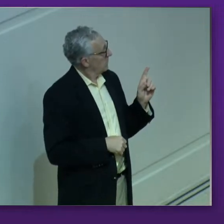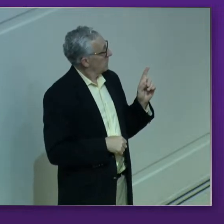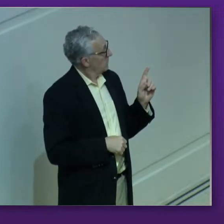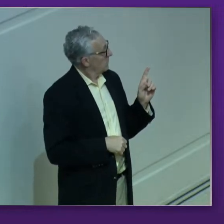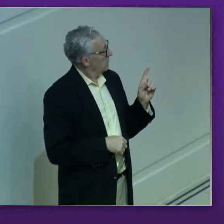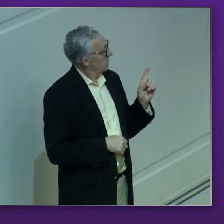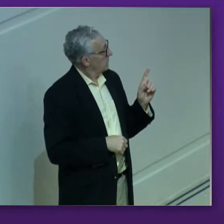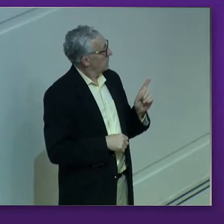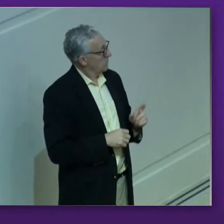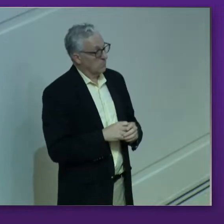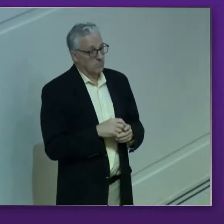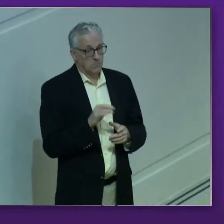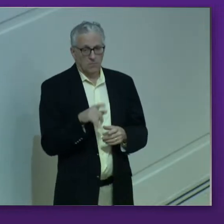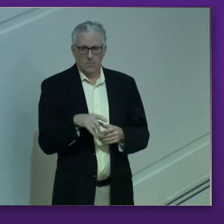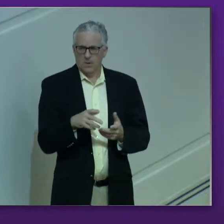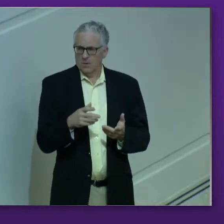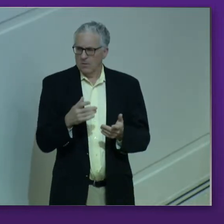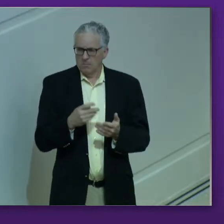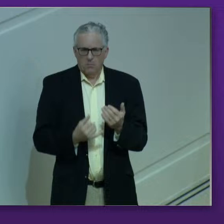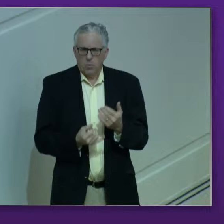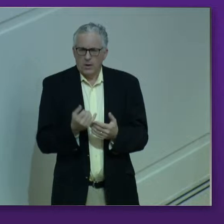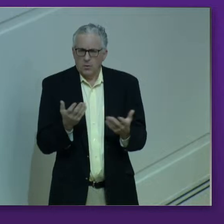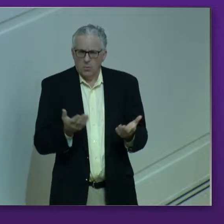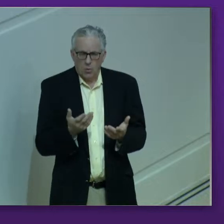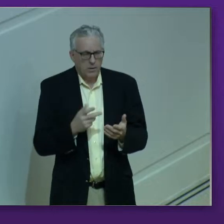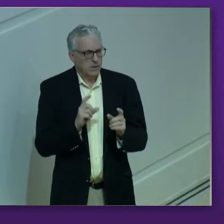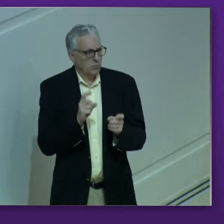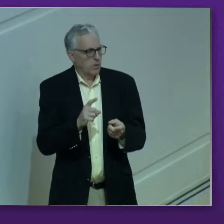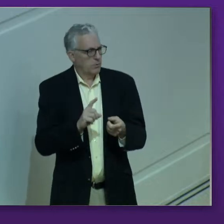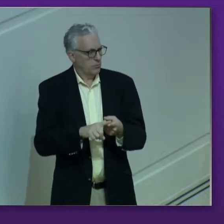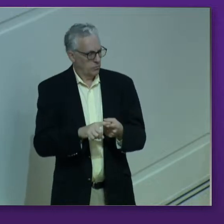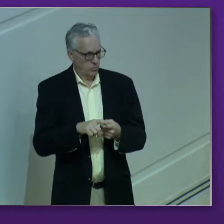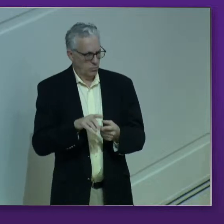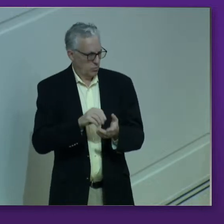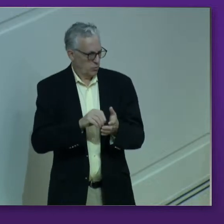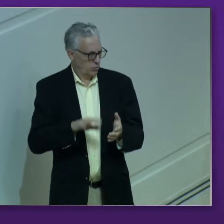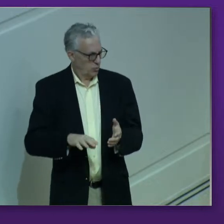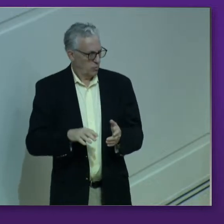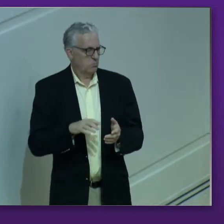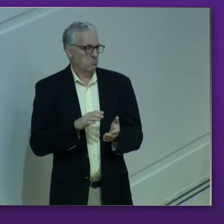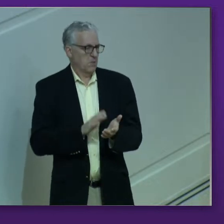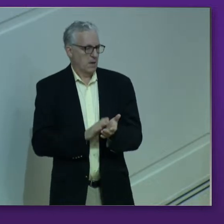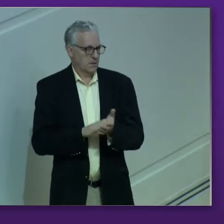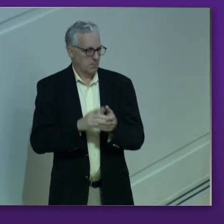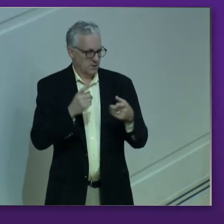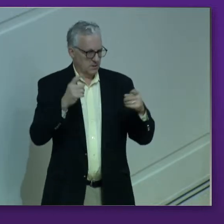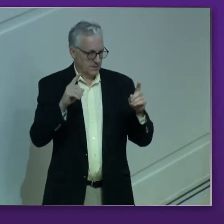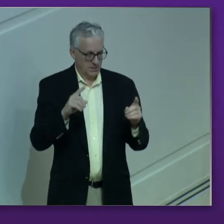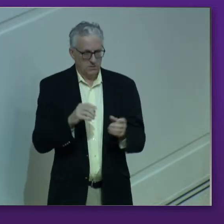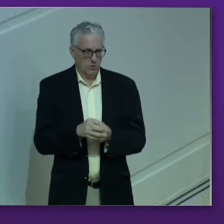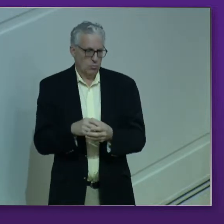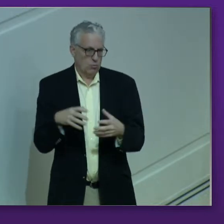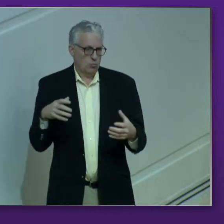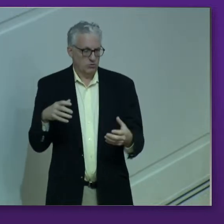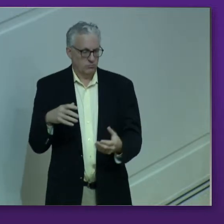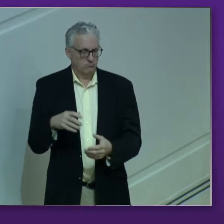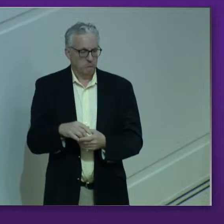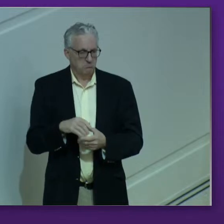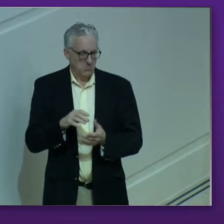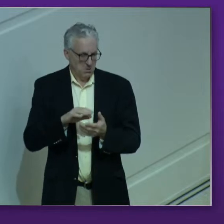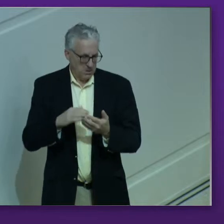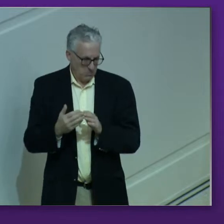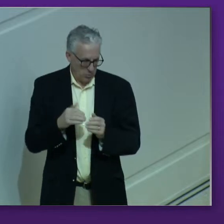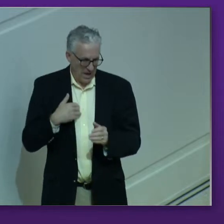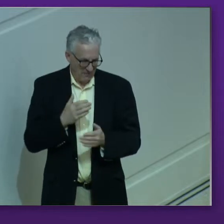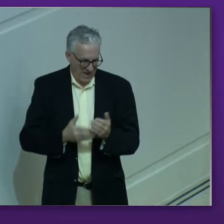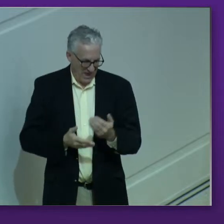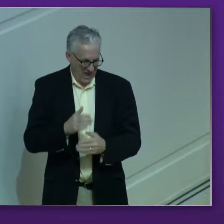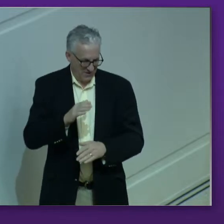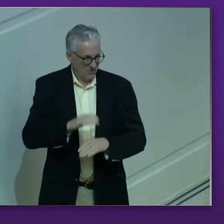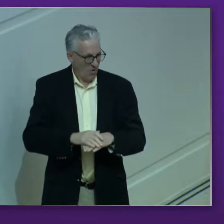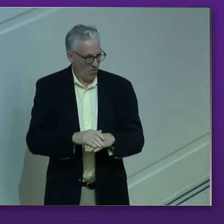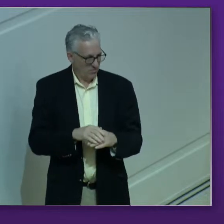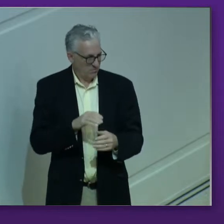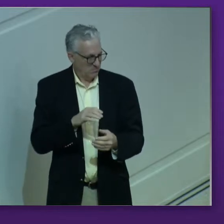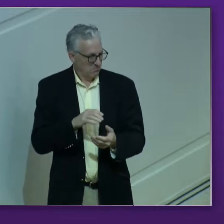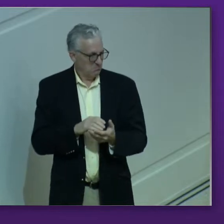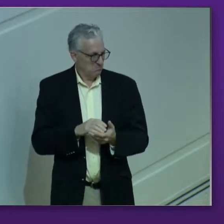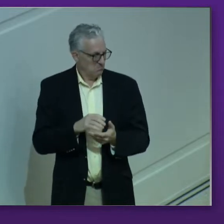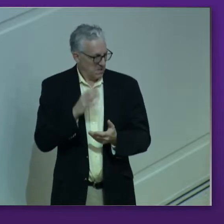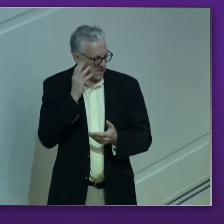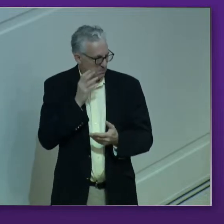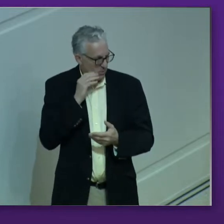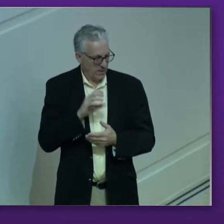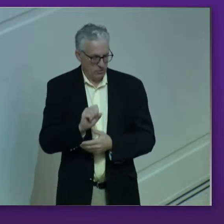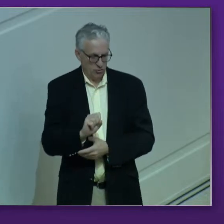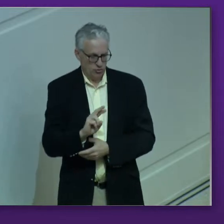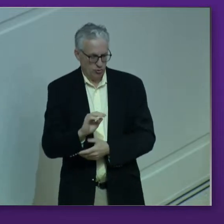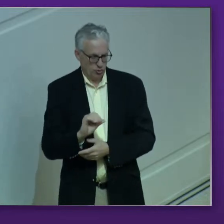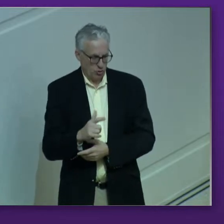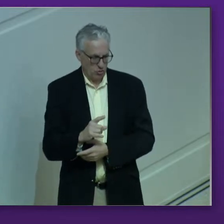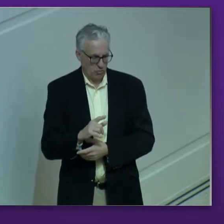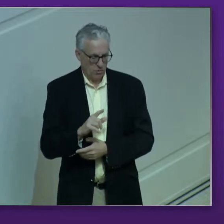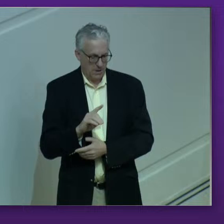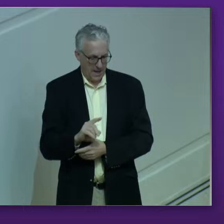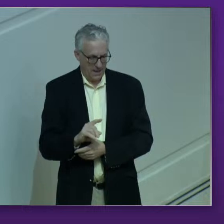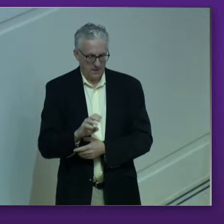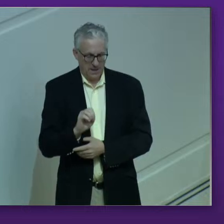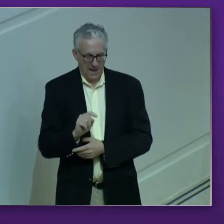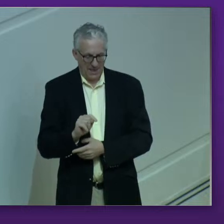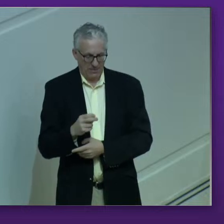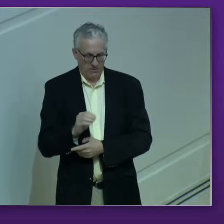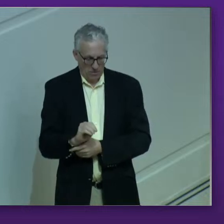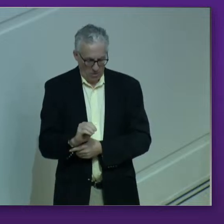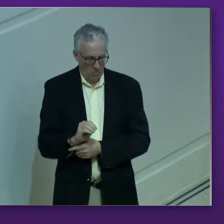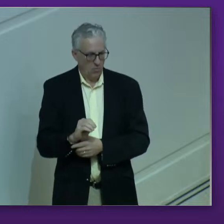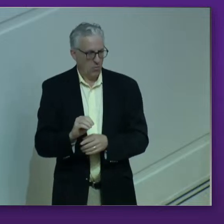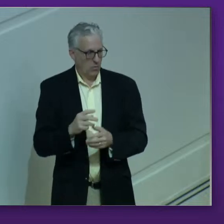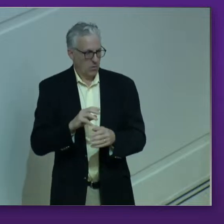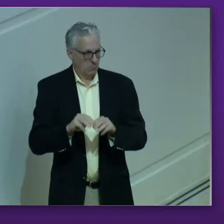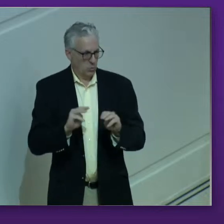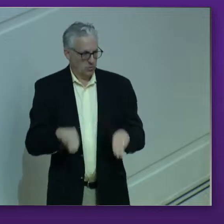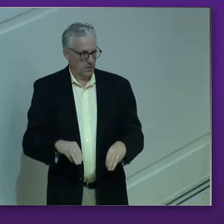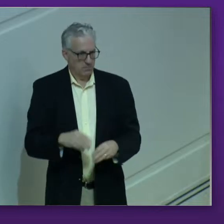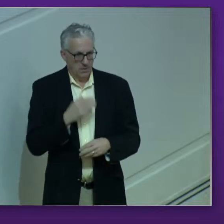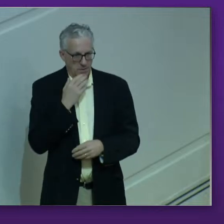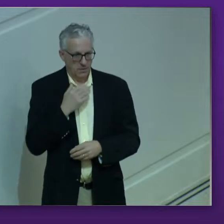A HANDS-ON ARCHAEOLOGY AND